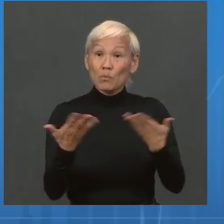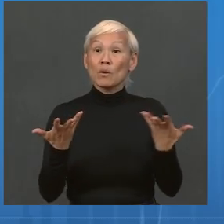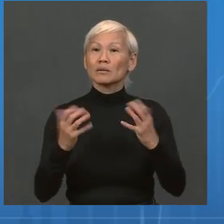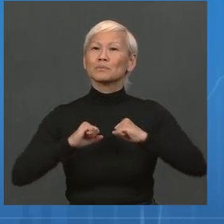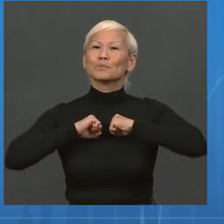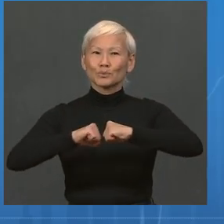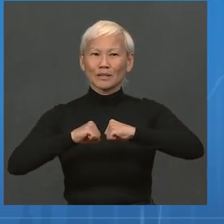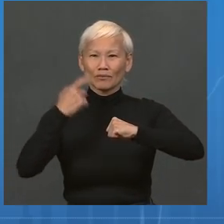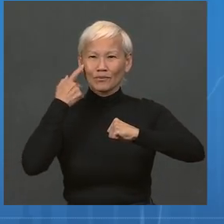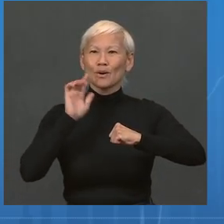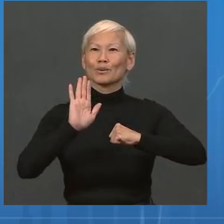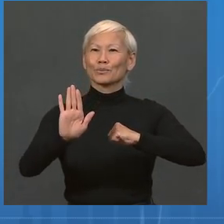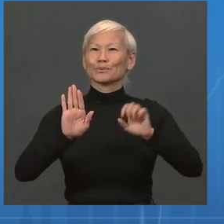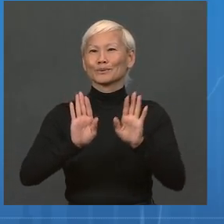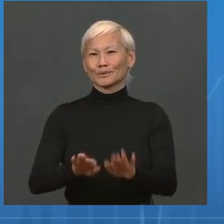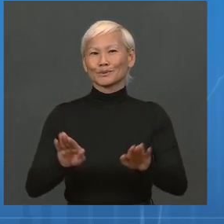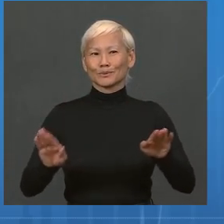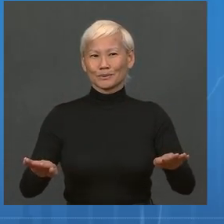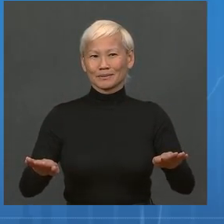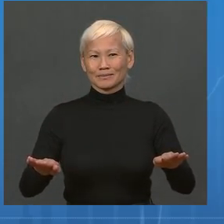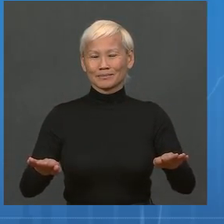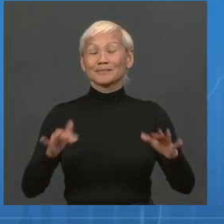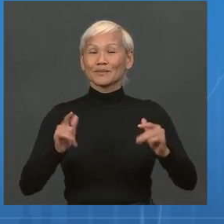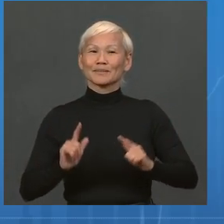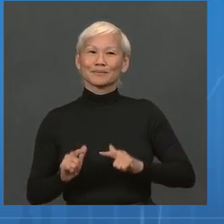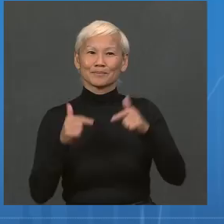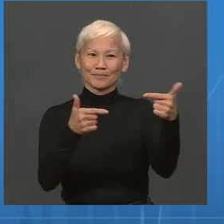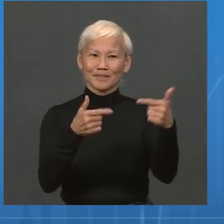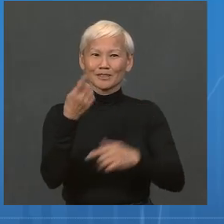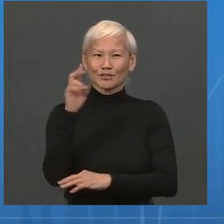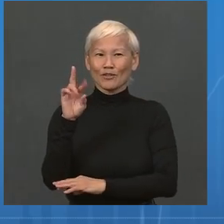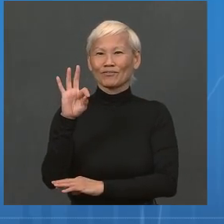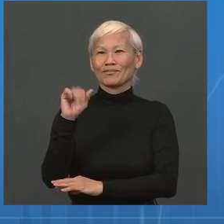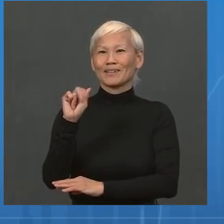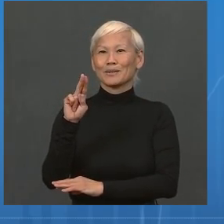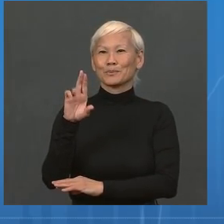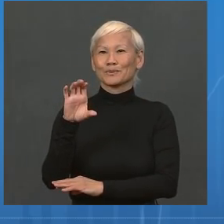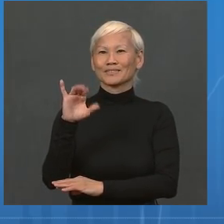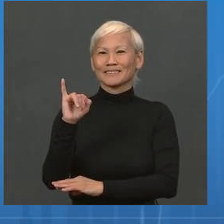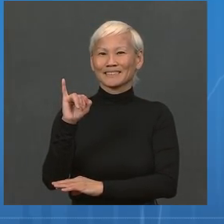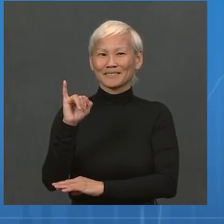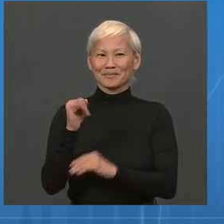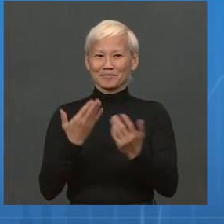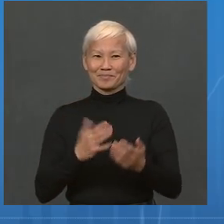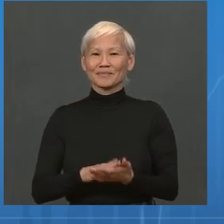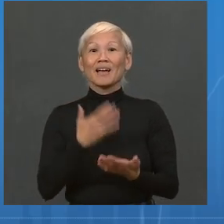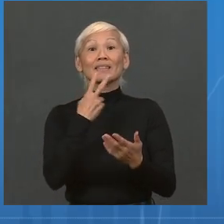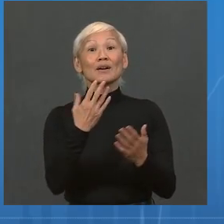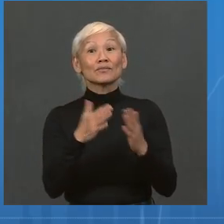Thank you. And, with that, I'll turn things over to Dr. Fauci. Dr. Fauci: Thank you very much, Dr. Walensky.